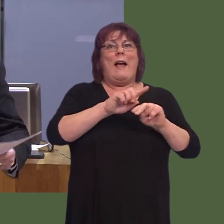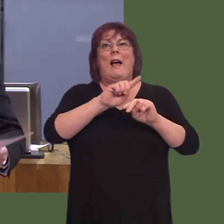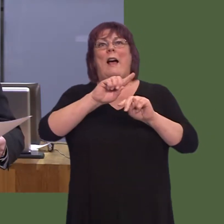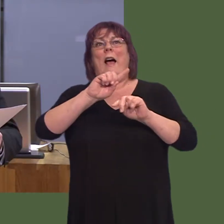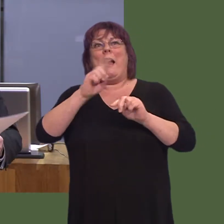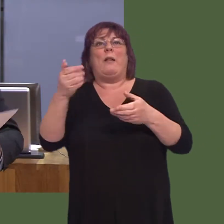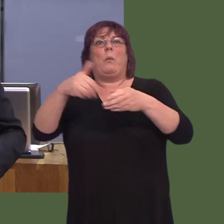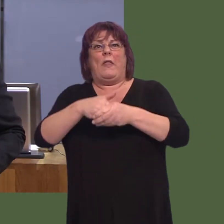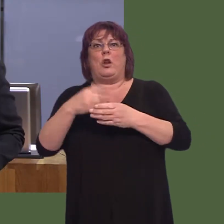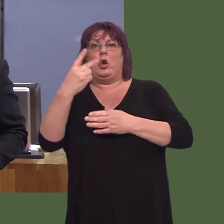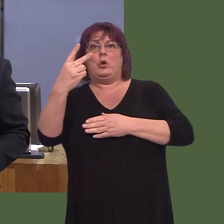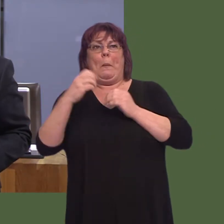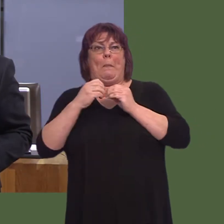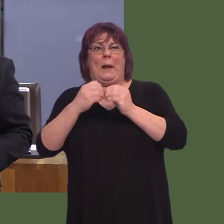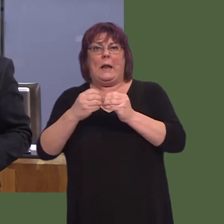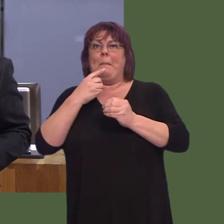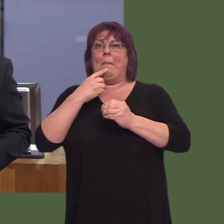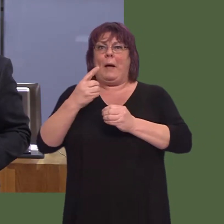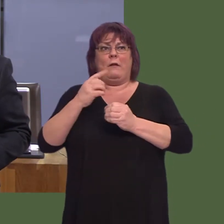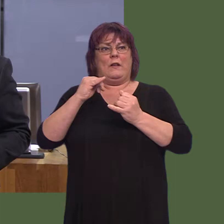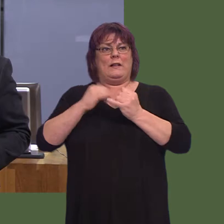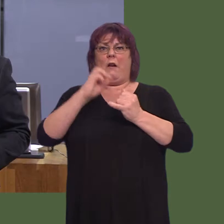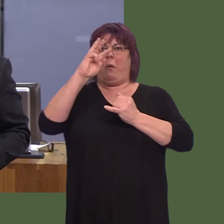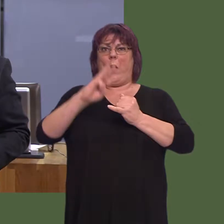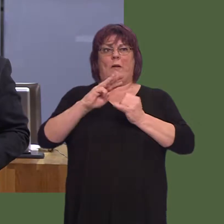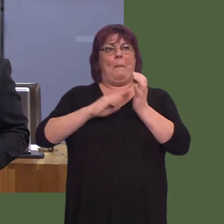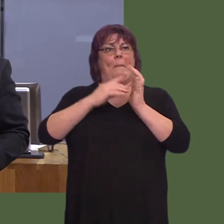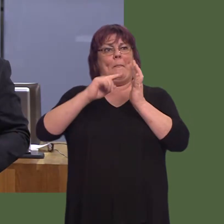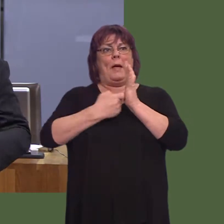of course, a £2 billion package for the south Wales metro system.